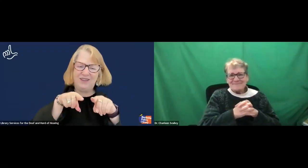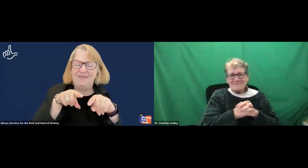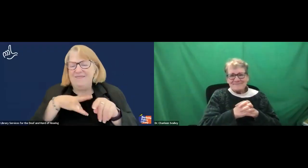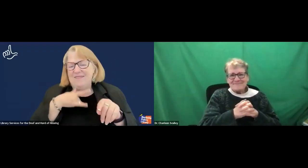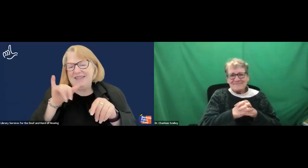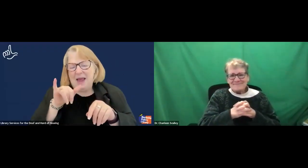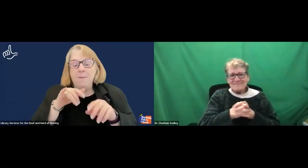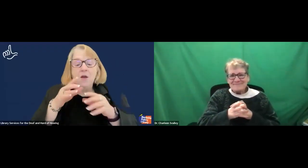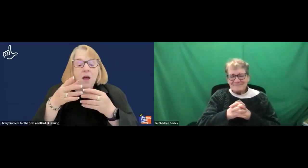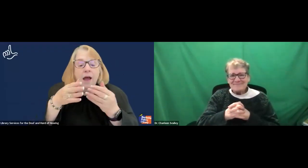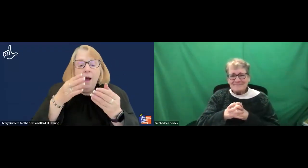of all Deaf children.